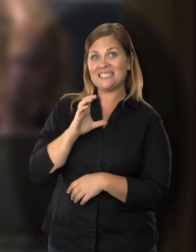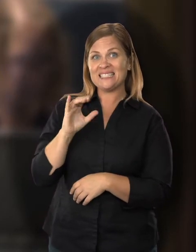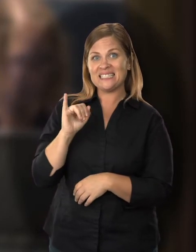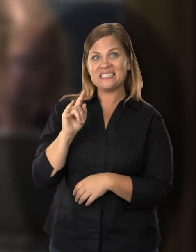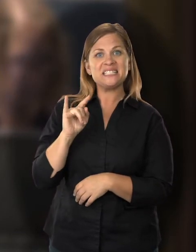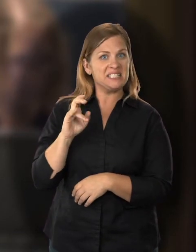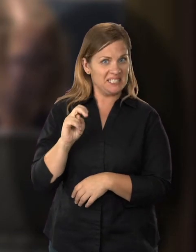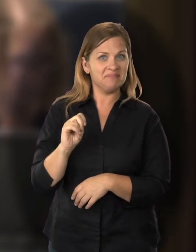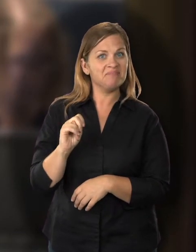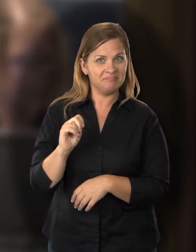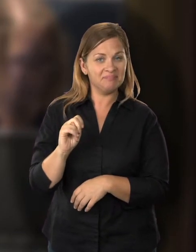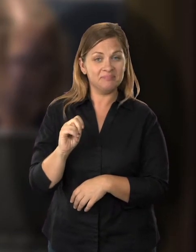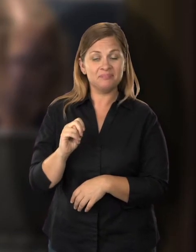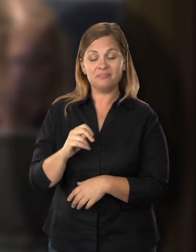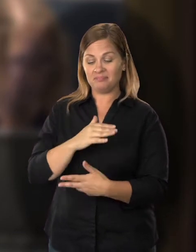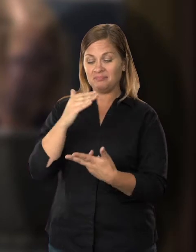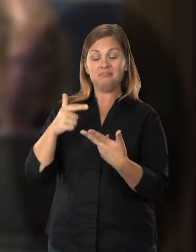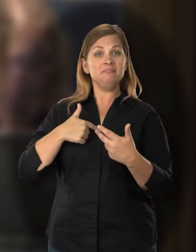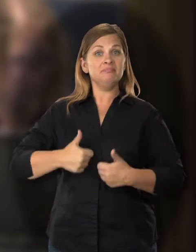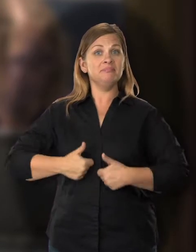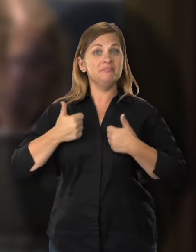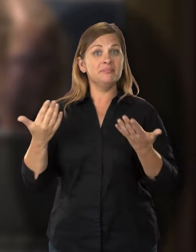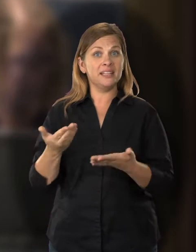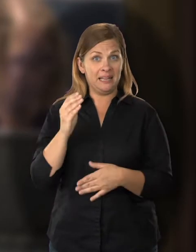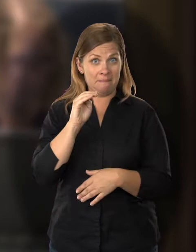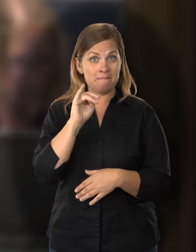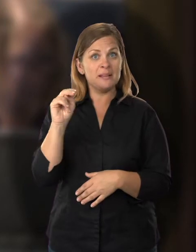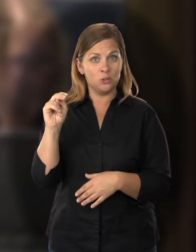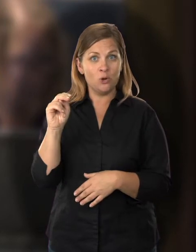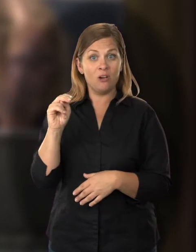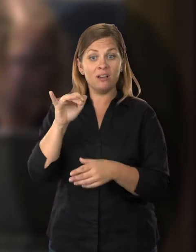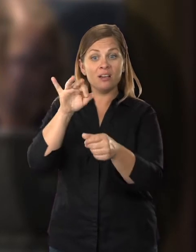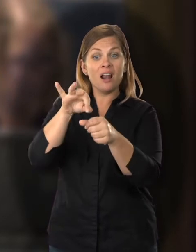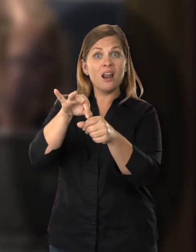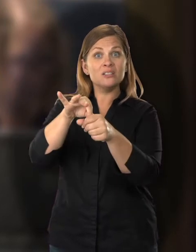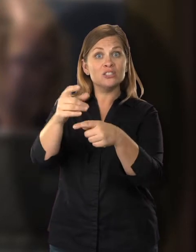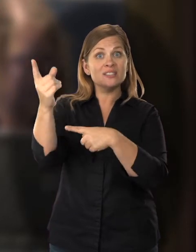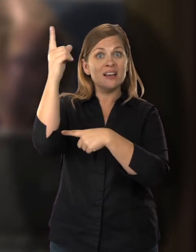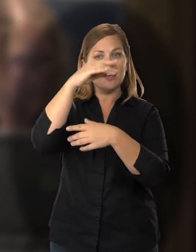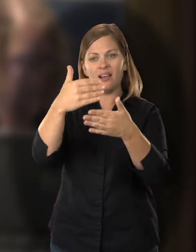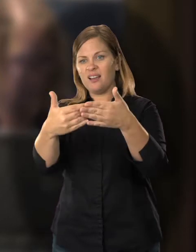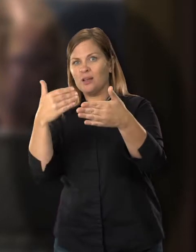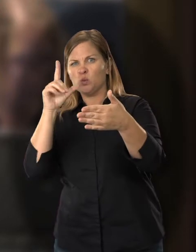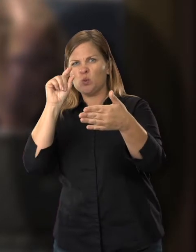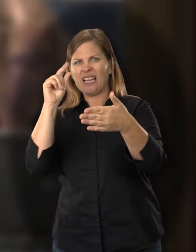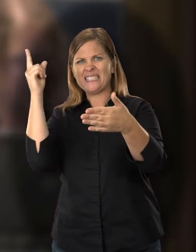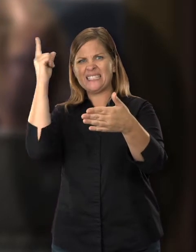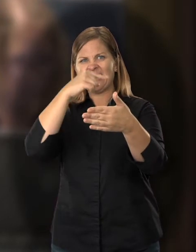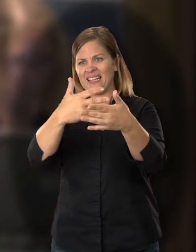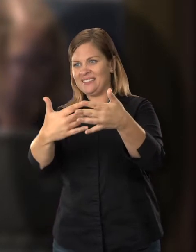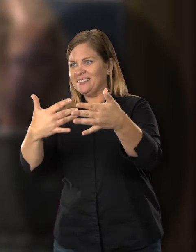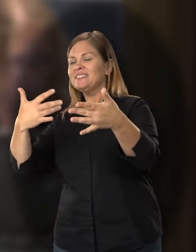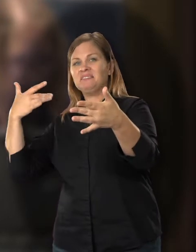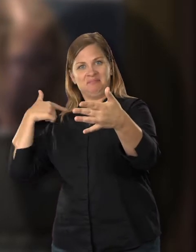will be at least 18 years old on Election Day; am a citizen of the United States;